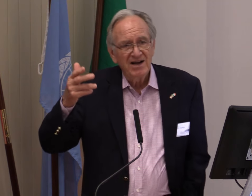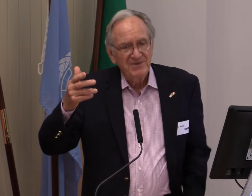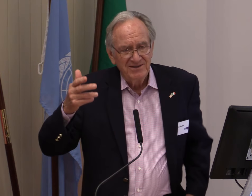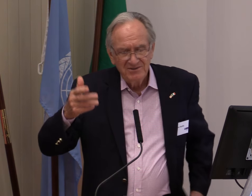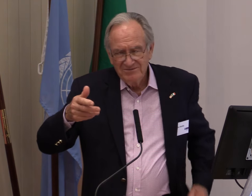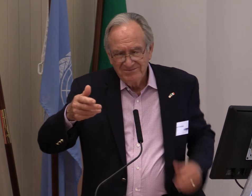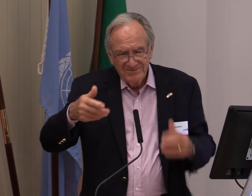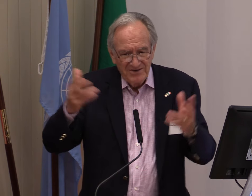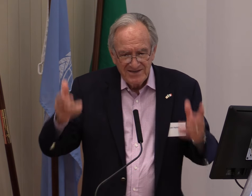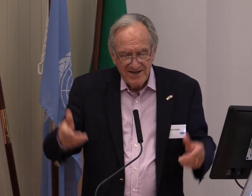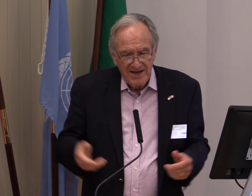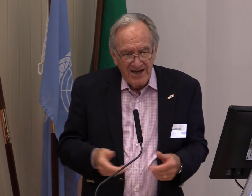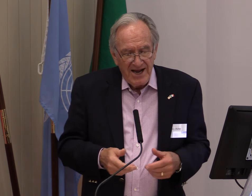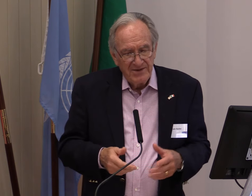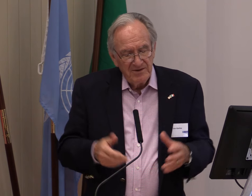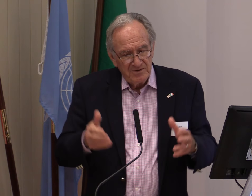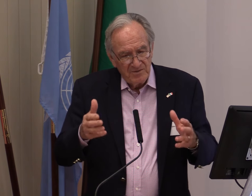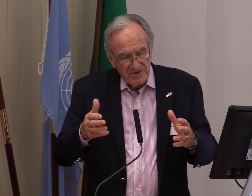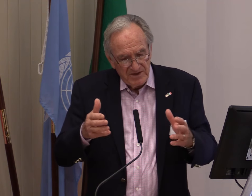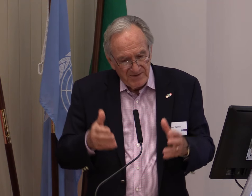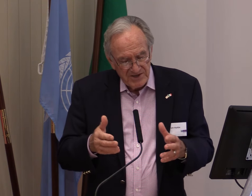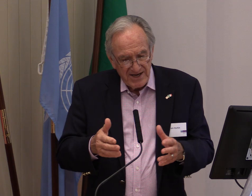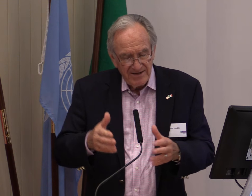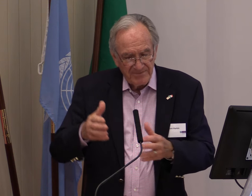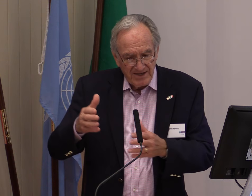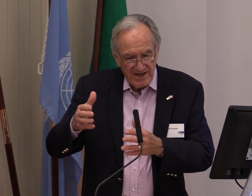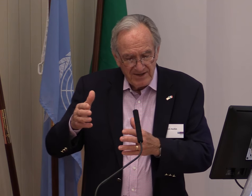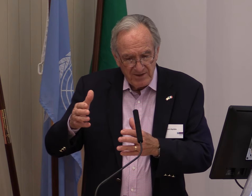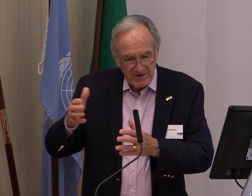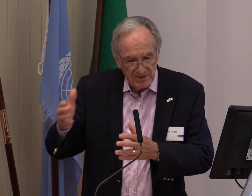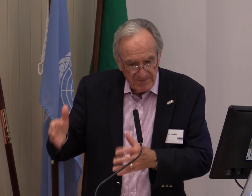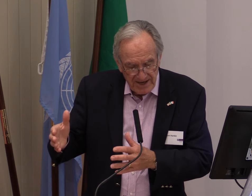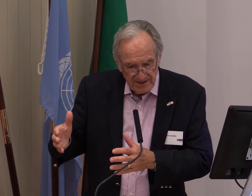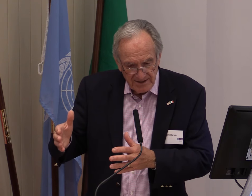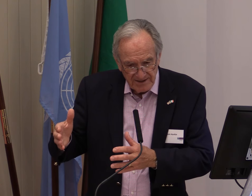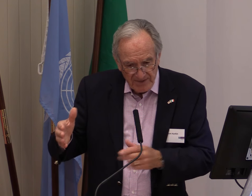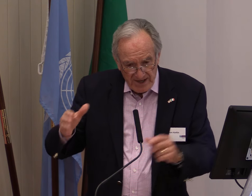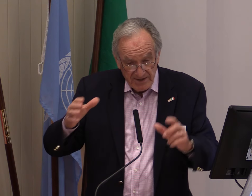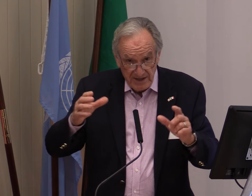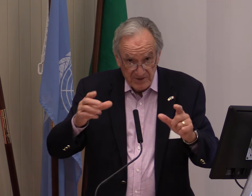make coffee. And then she finished that, and then they went to the bank and they live in